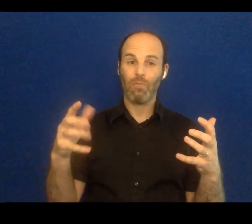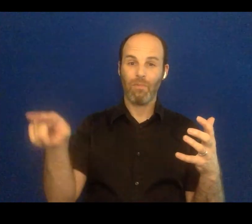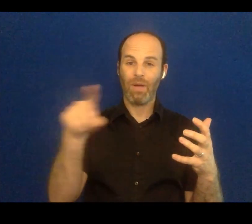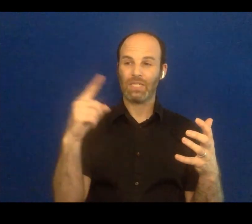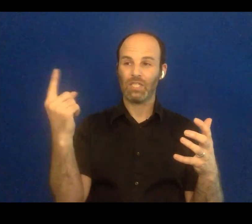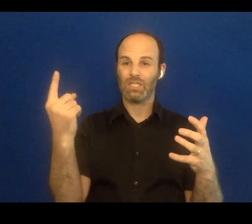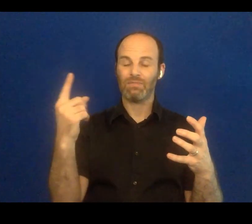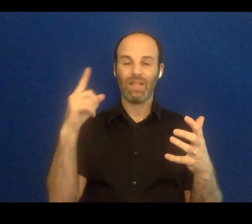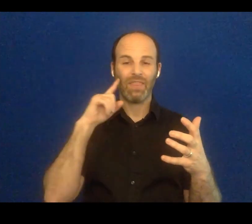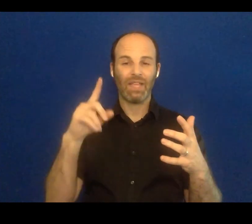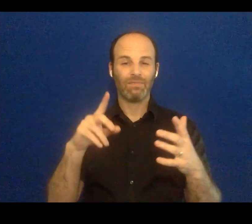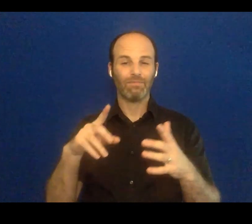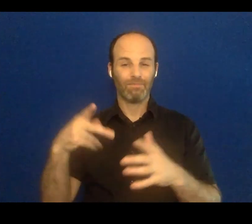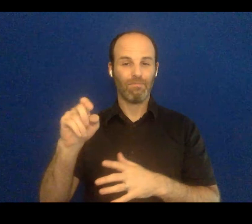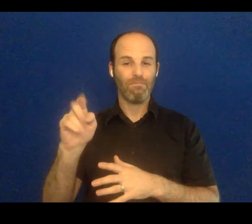WE'LL GO TO RUTH ANN.